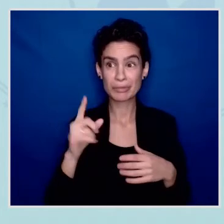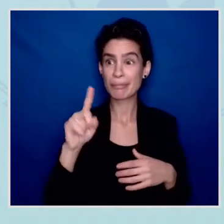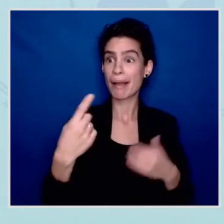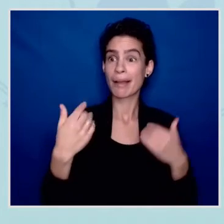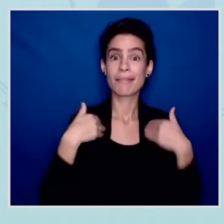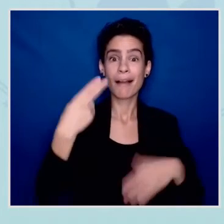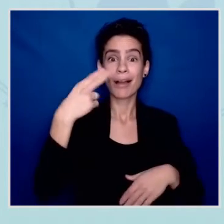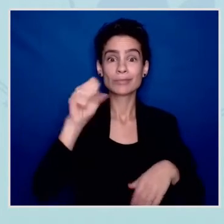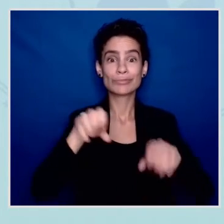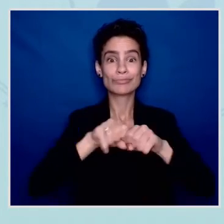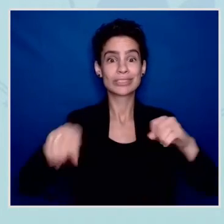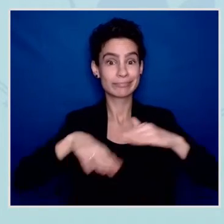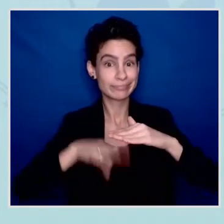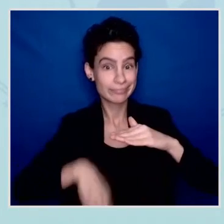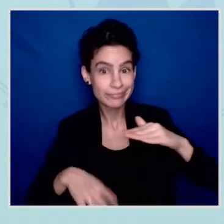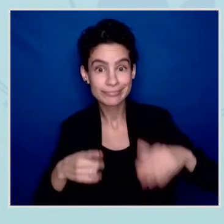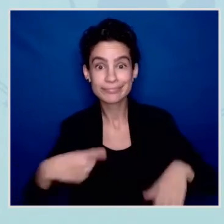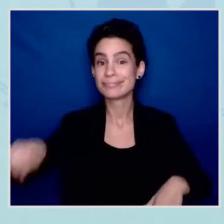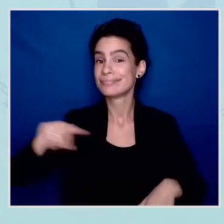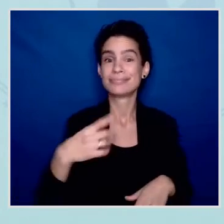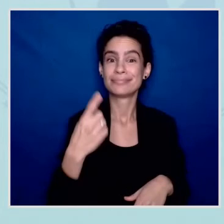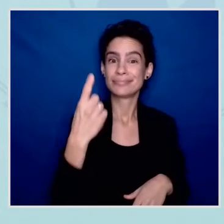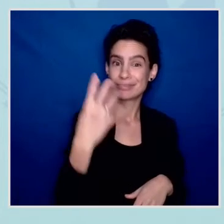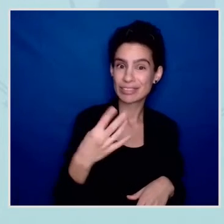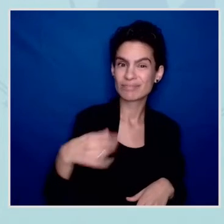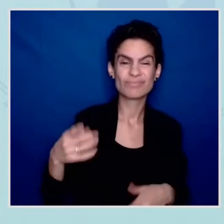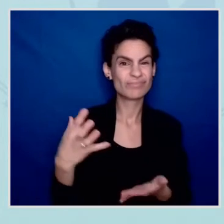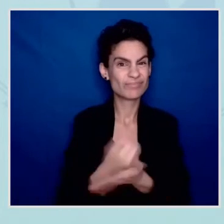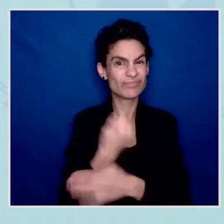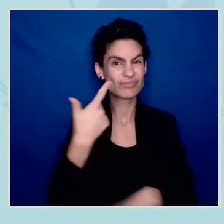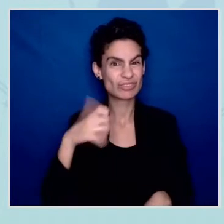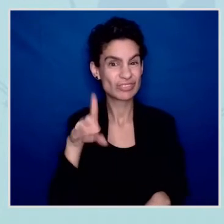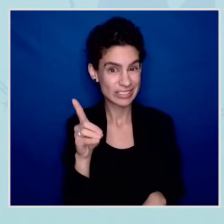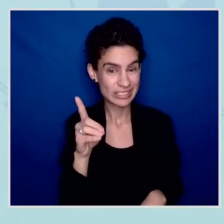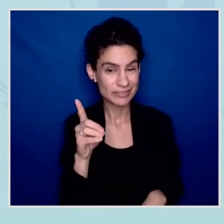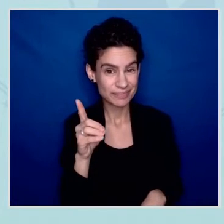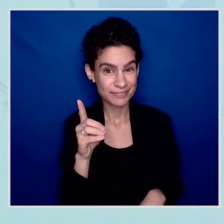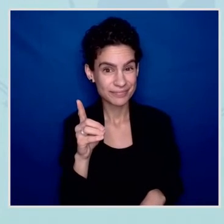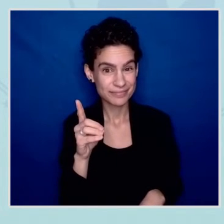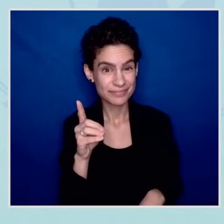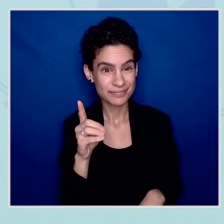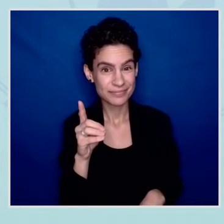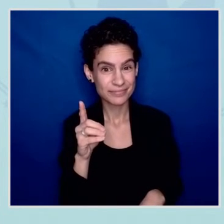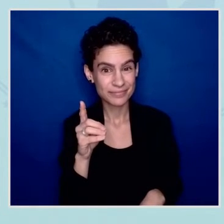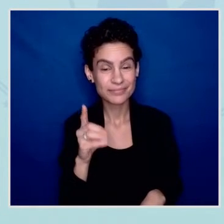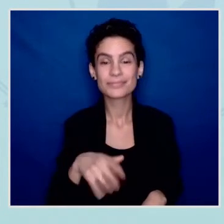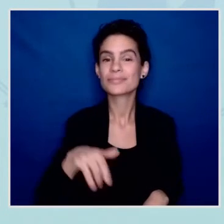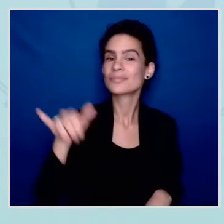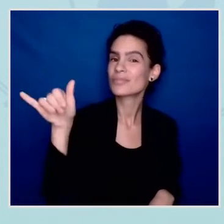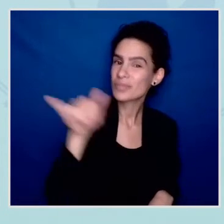WOMEN, MOST WERE MINORITY, NONE HAD MORE THAN A HIGH SCHOOL